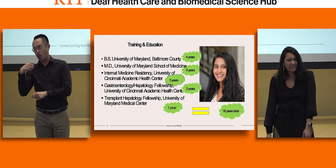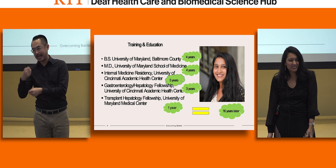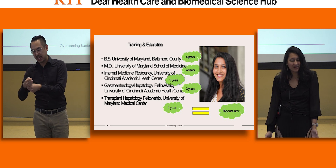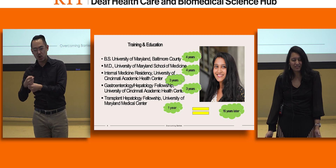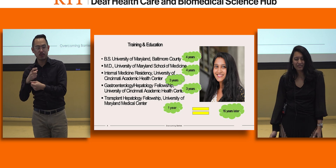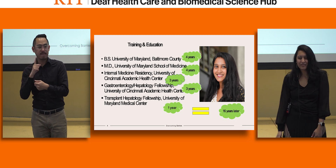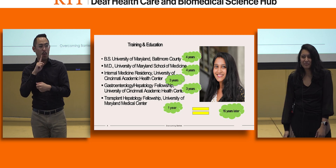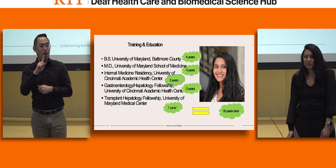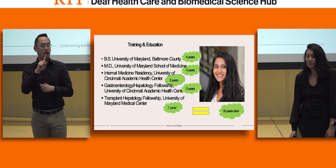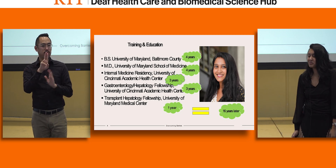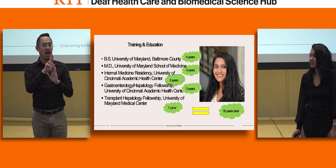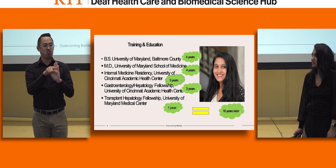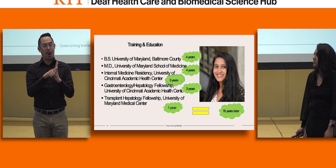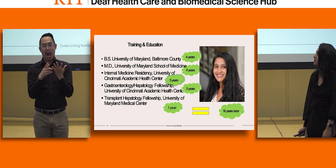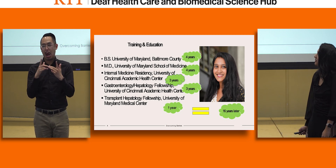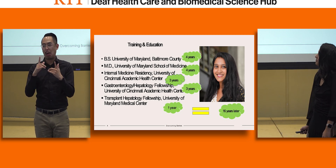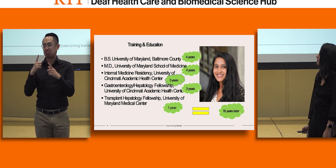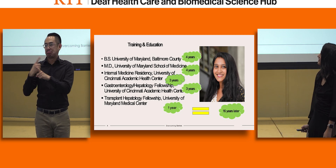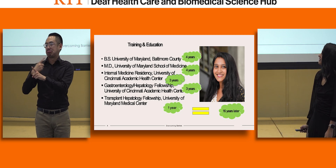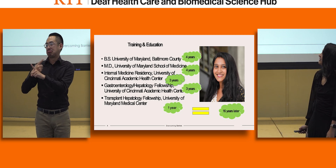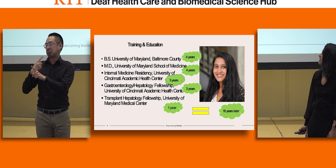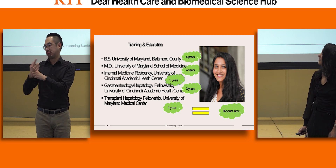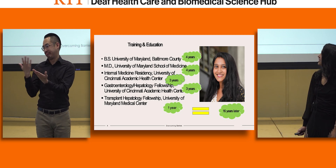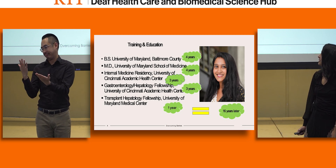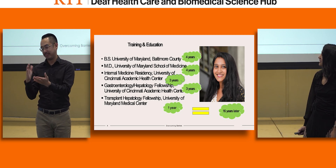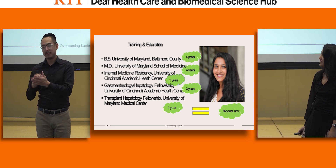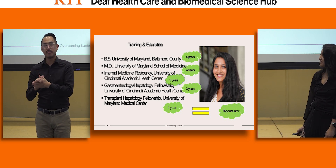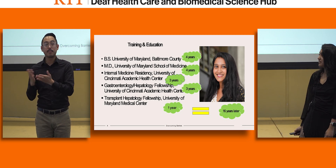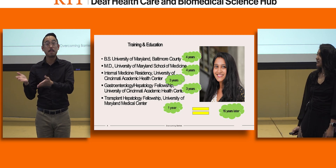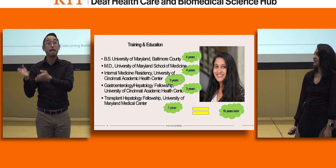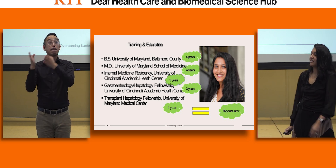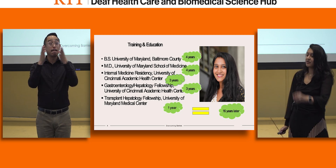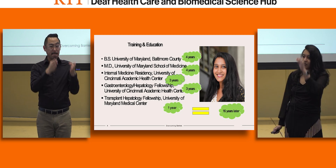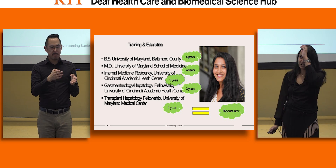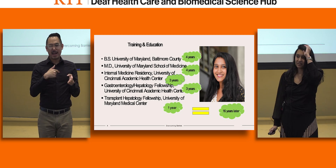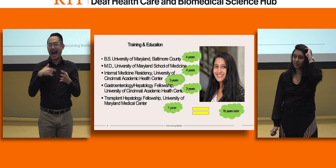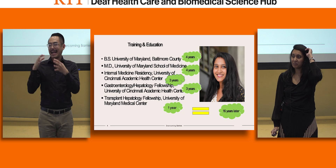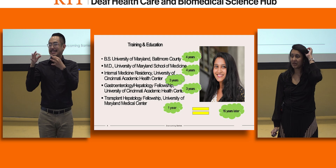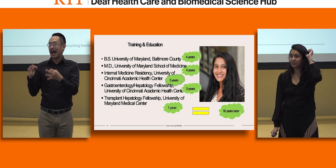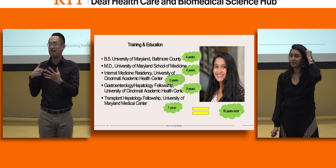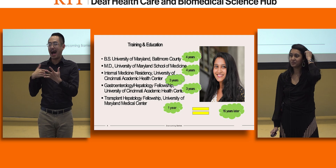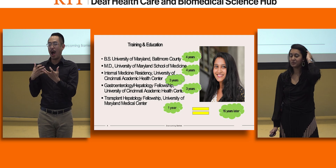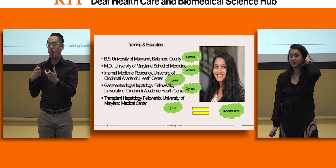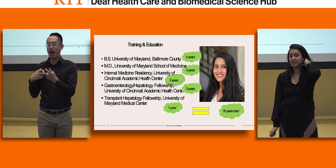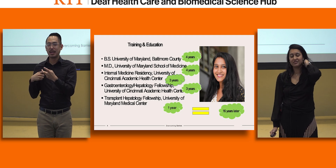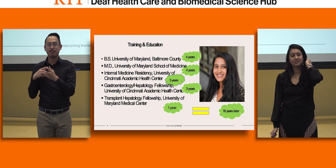pretty standard for most BS programs. Then I decided I wanted to go to medical school